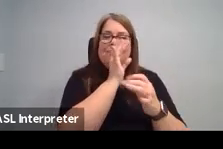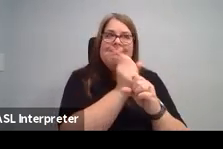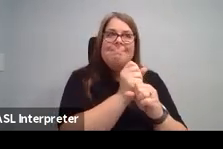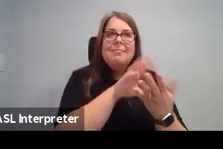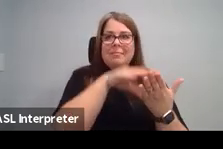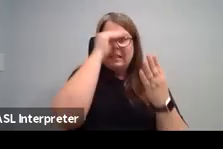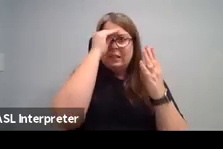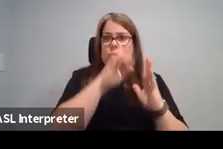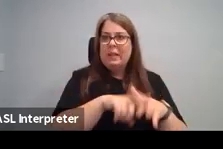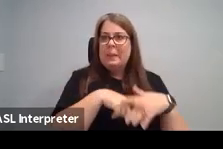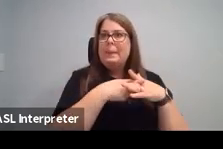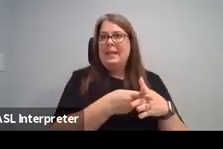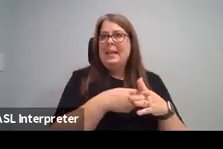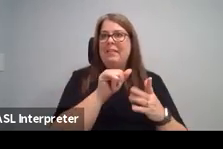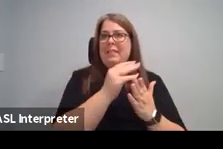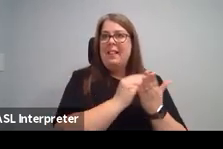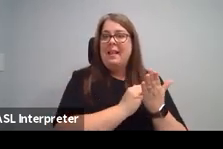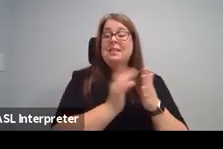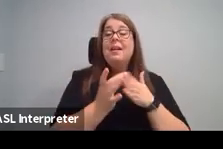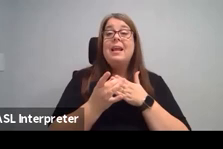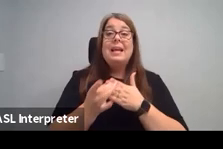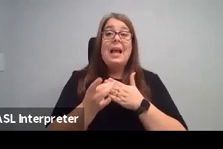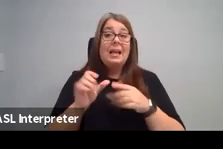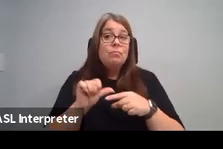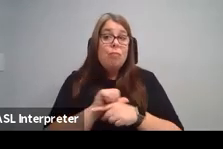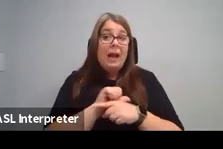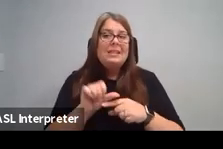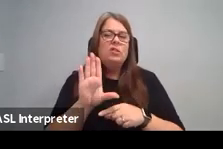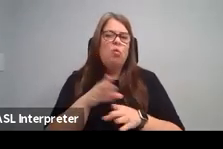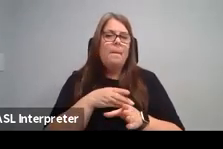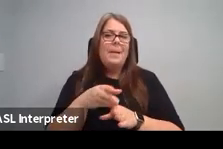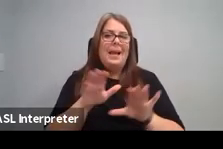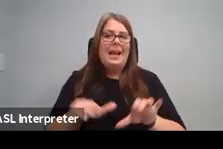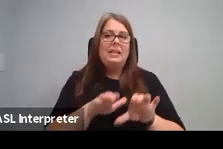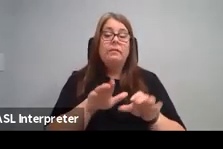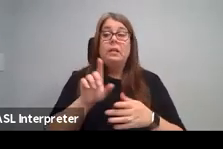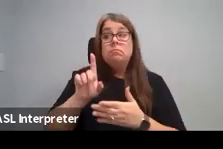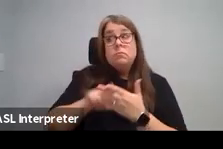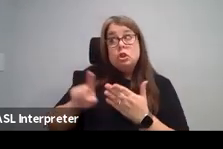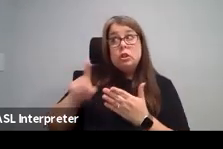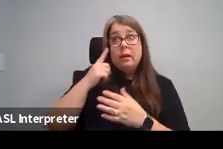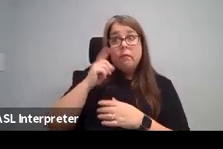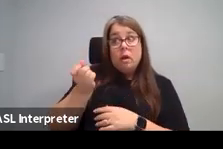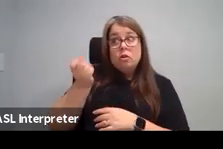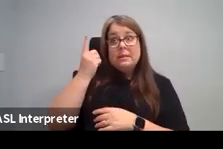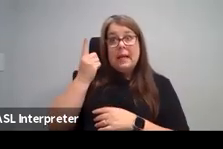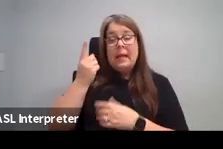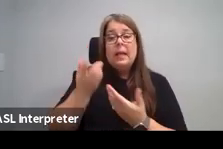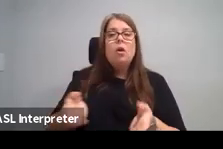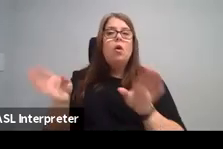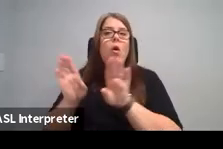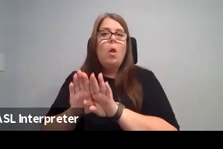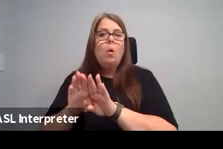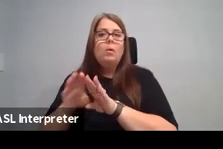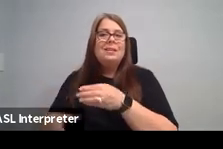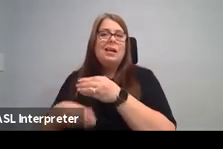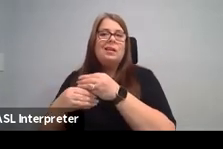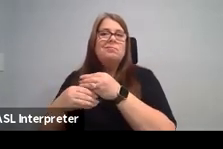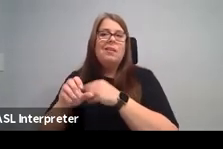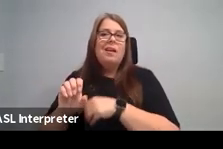Allison Frenzel : The guided practice is your main activity. Your check for understanding closing an extension activities and any additional resources and career connections.